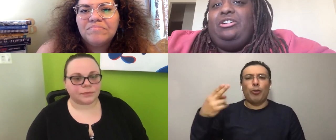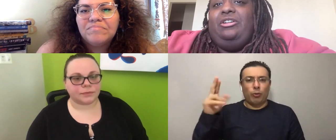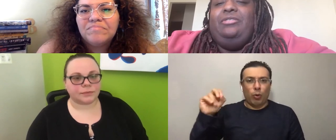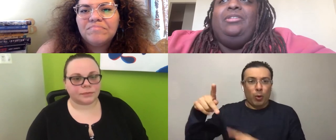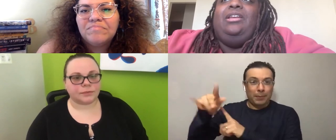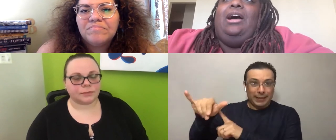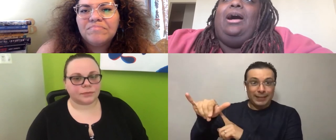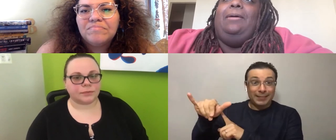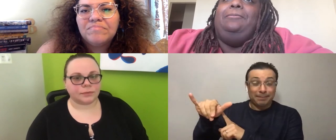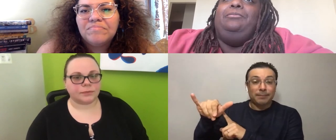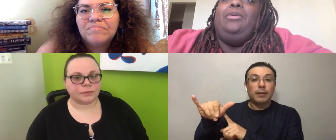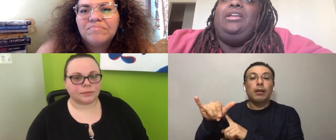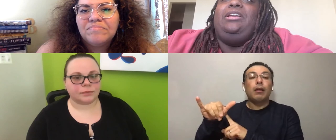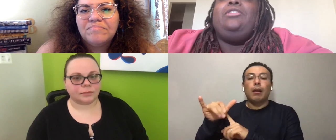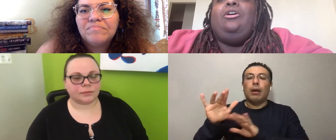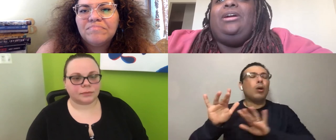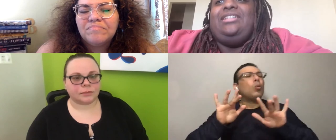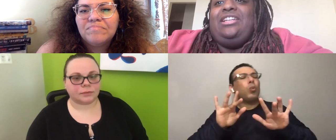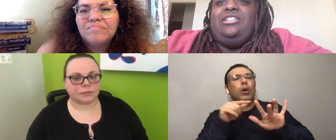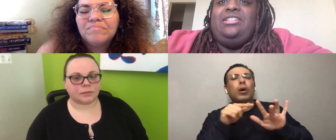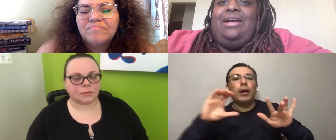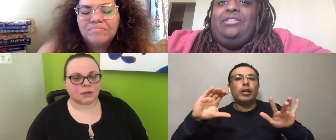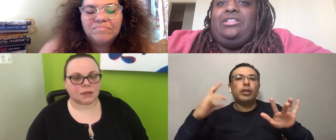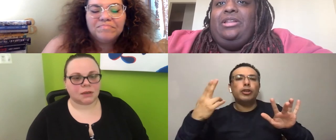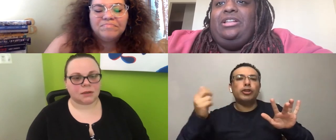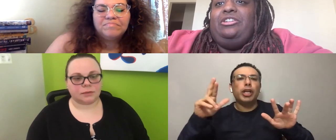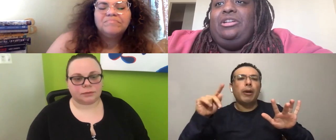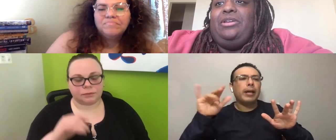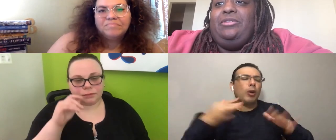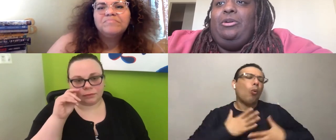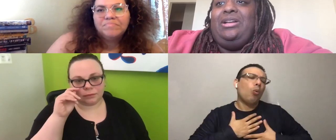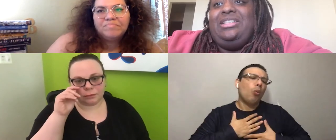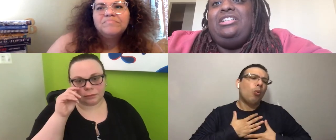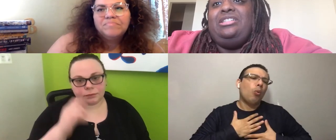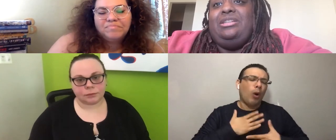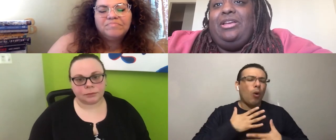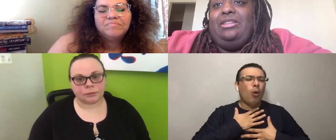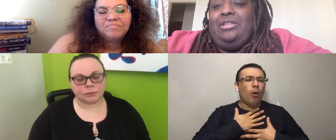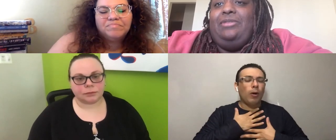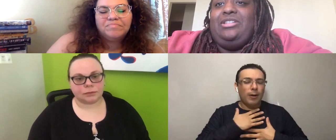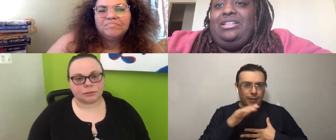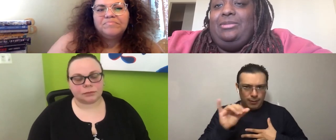But even your organizations need to have disability leadership. Even your organizations need to make themselves accessible.